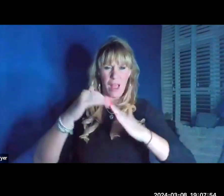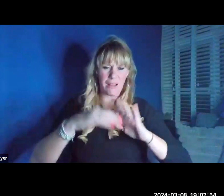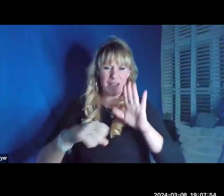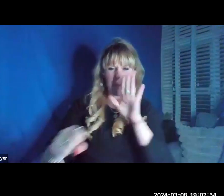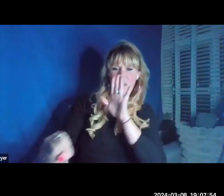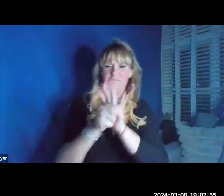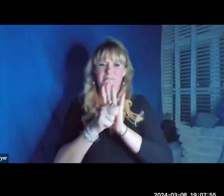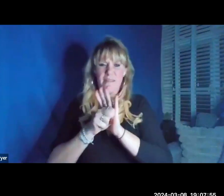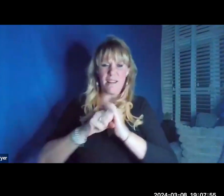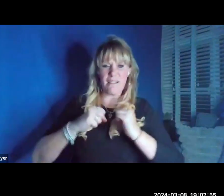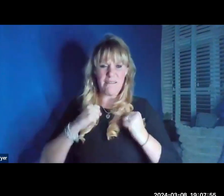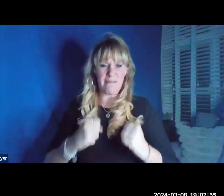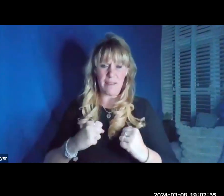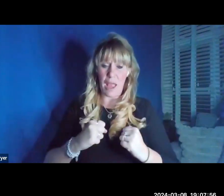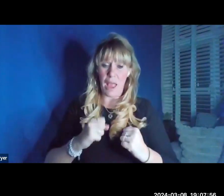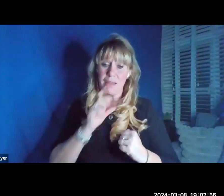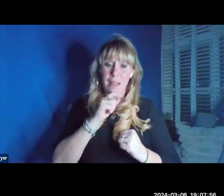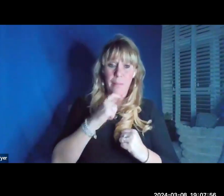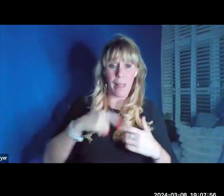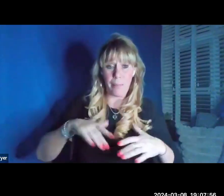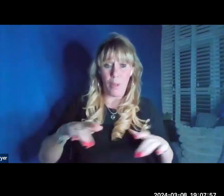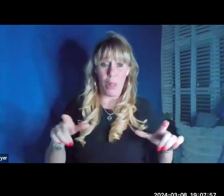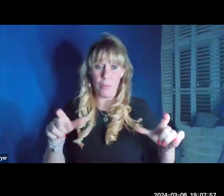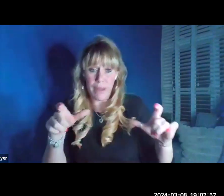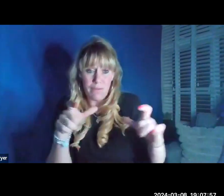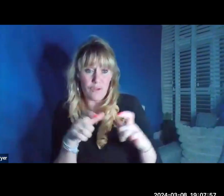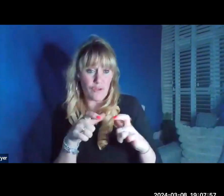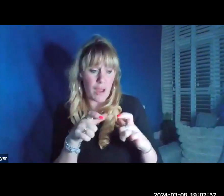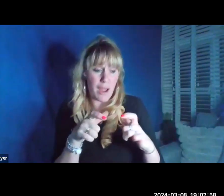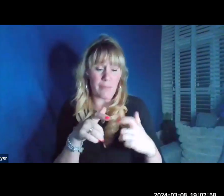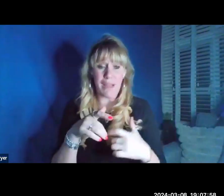for the few minutes we dare to snatch from their lives. just this moment of your time